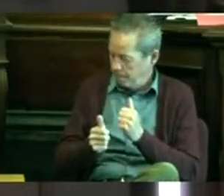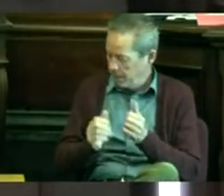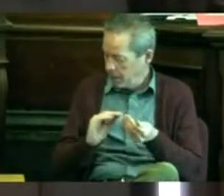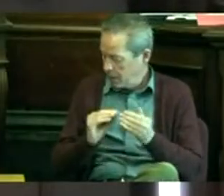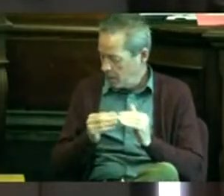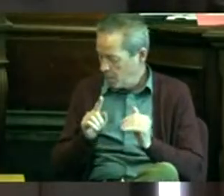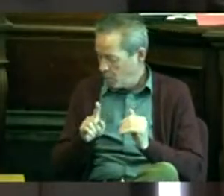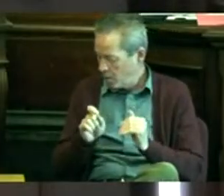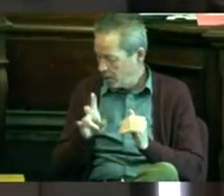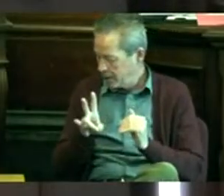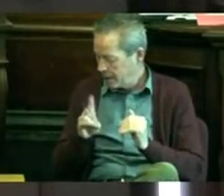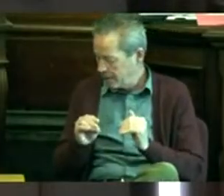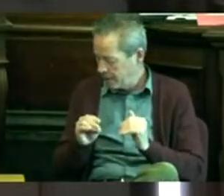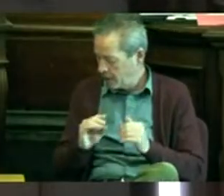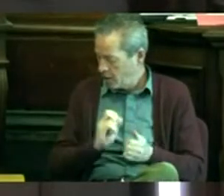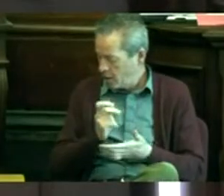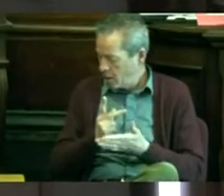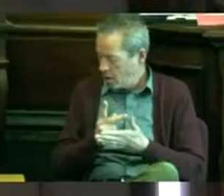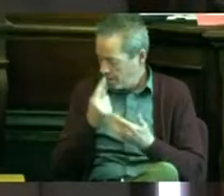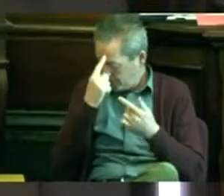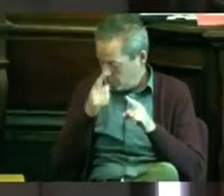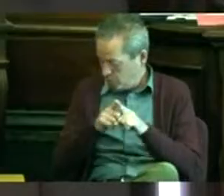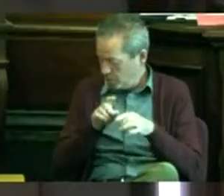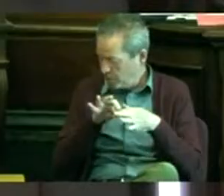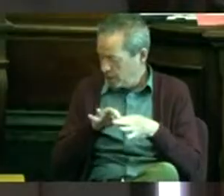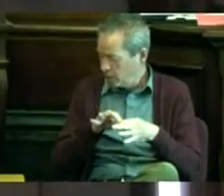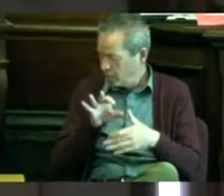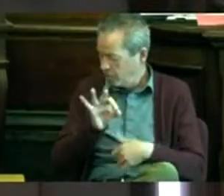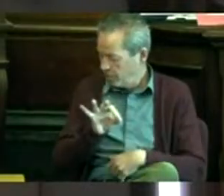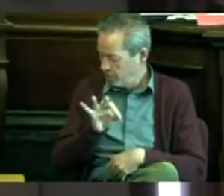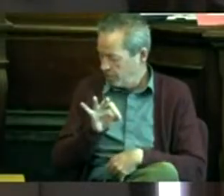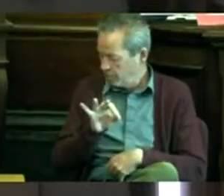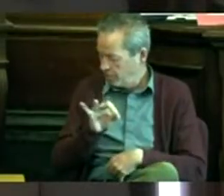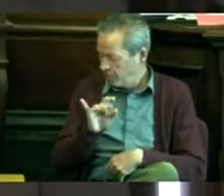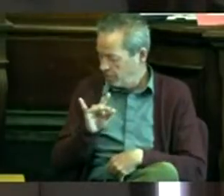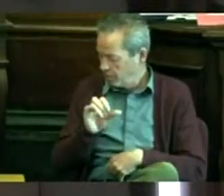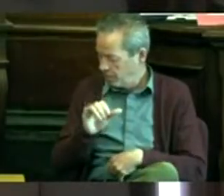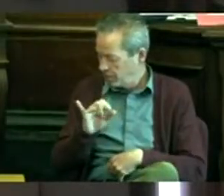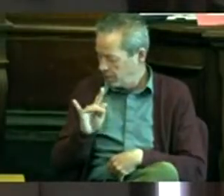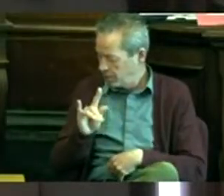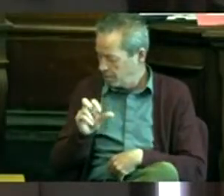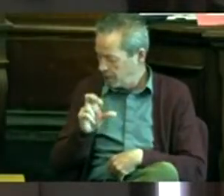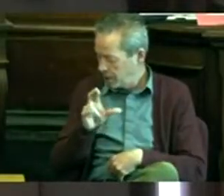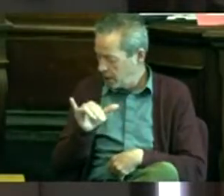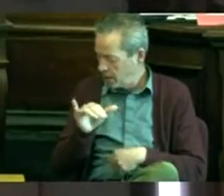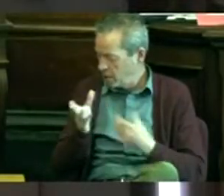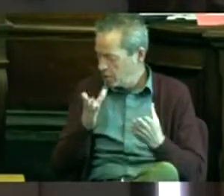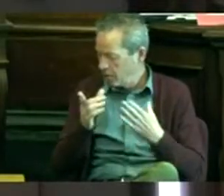All in favor, please say aye. Aye. Any opposed? Motion